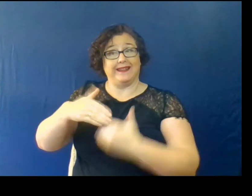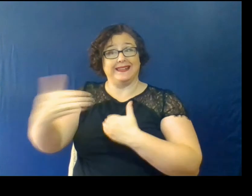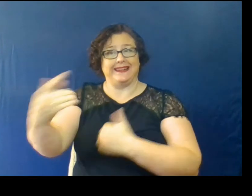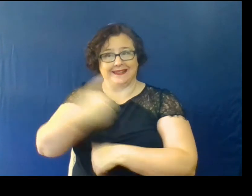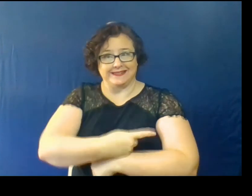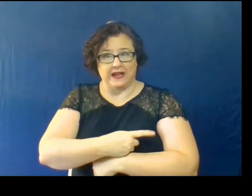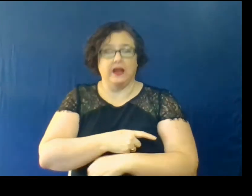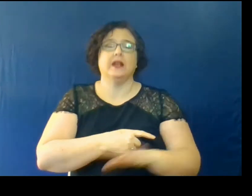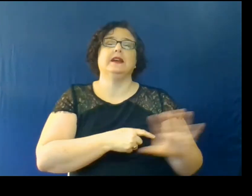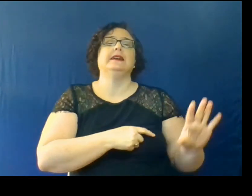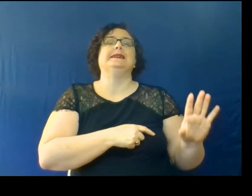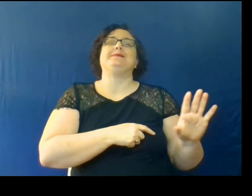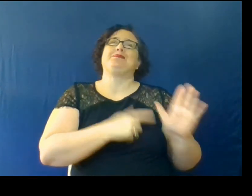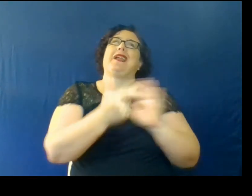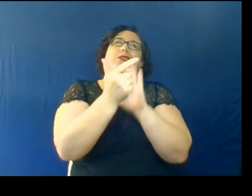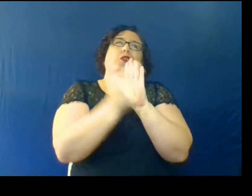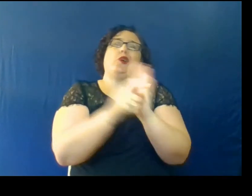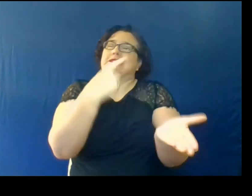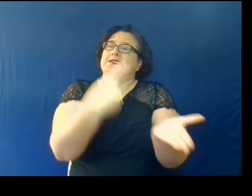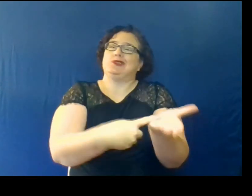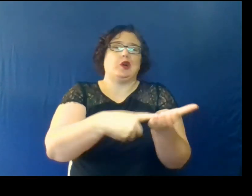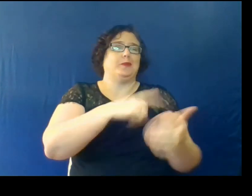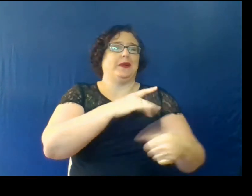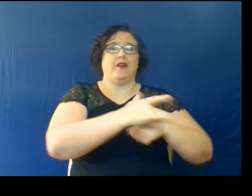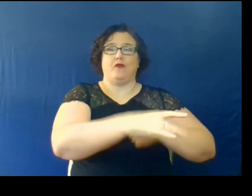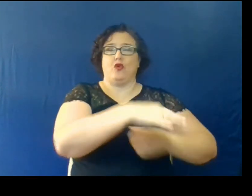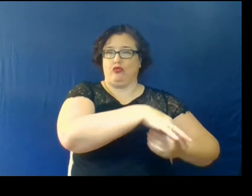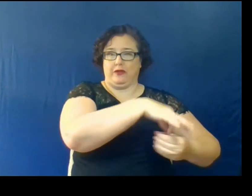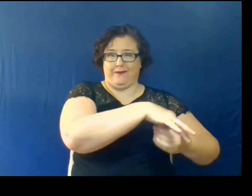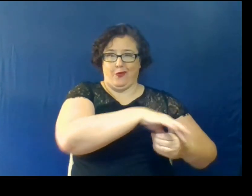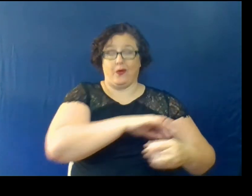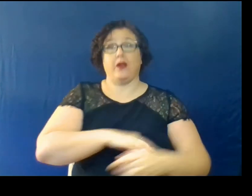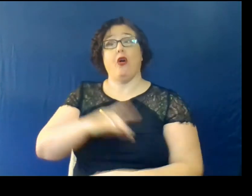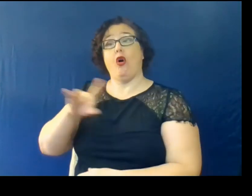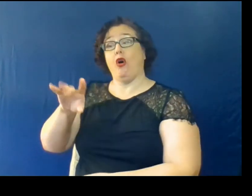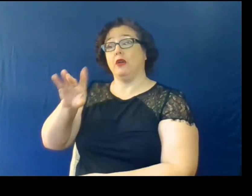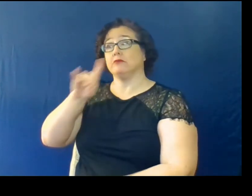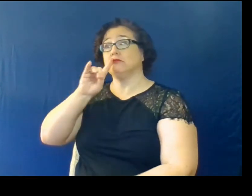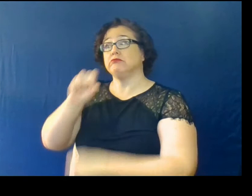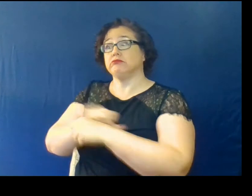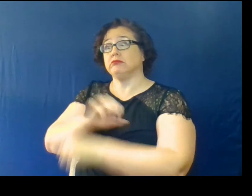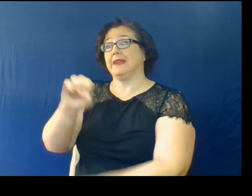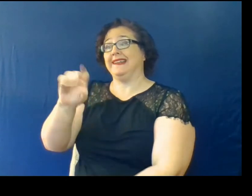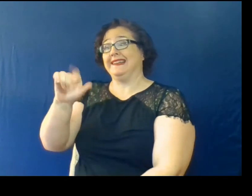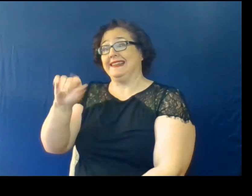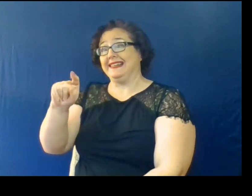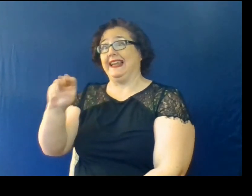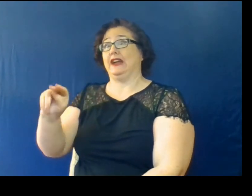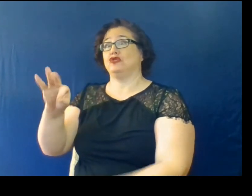day where if you're in line it can you can vote. I've never heard of anyone being sent away when